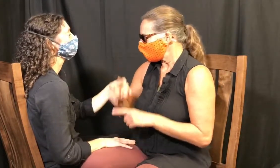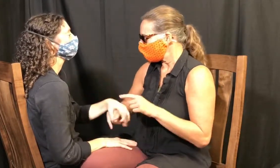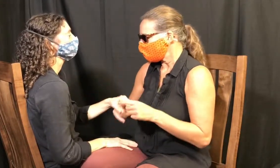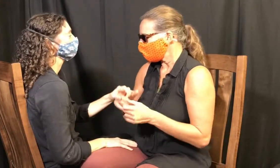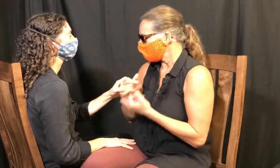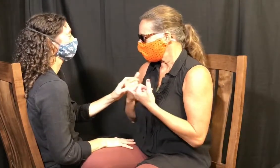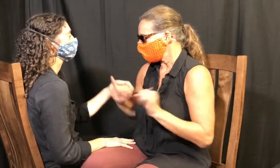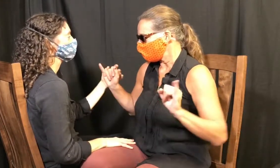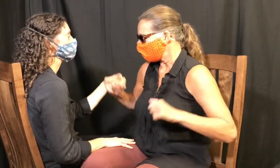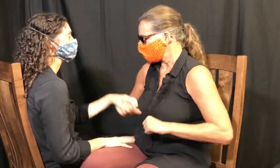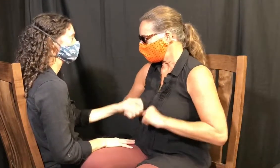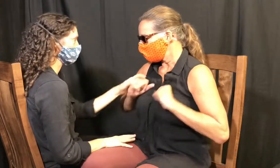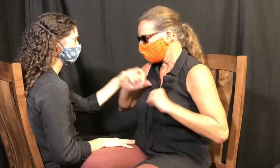on interpreters and interveners.